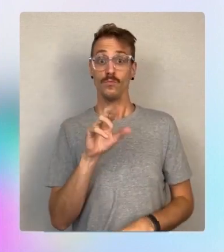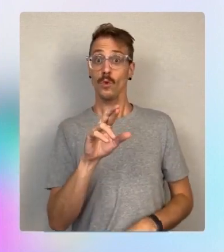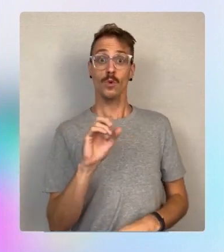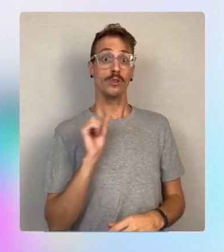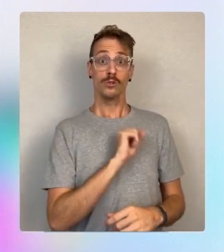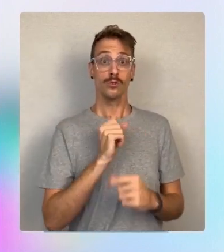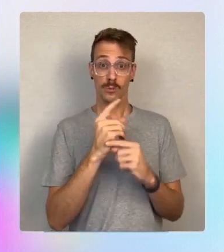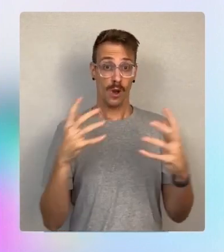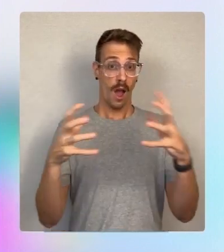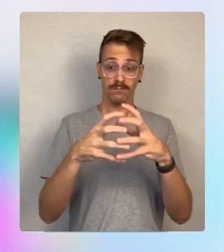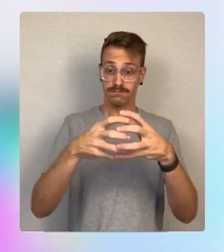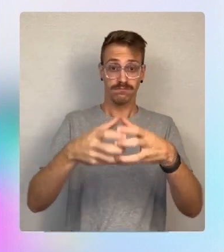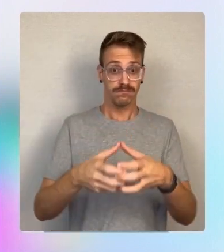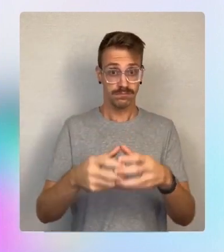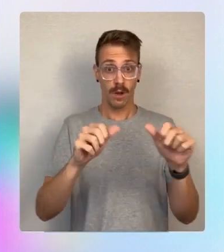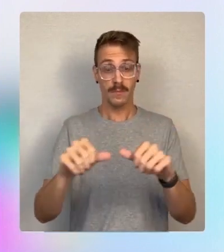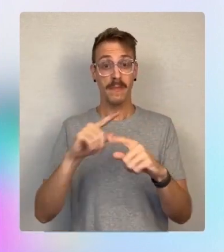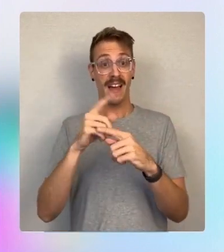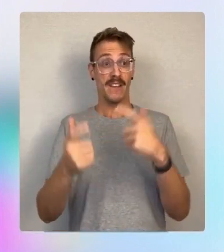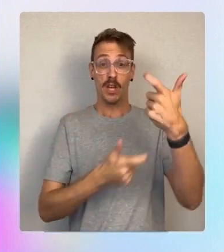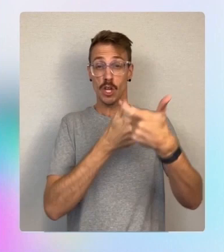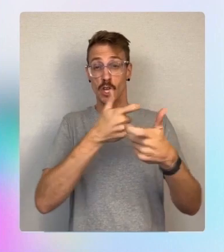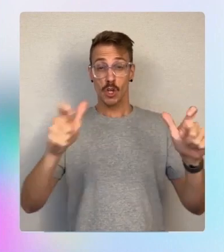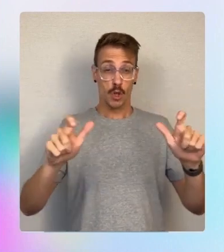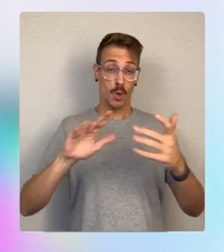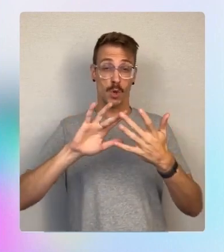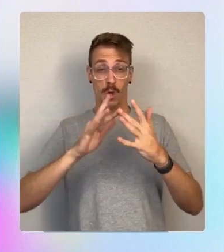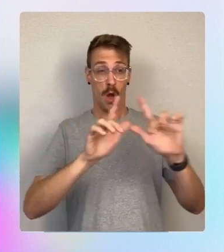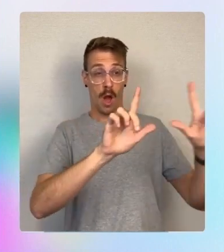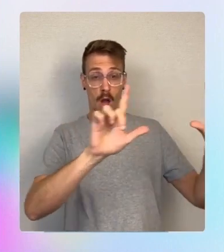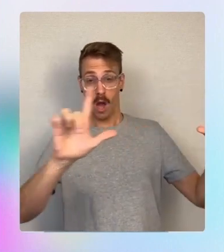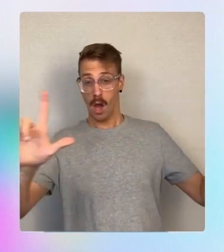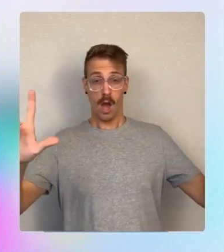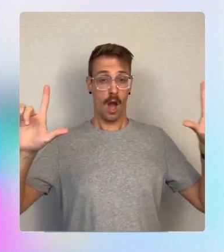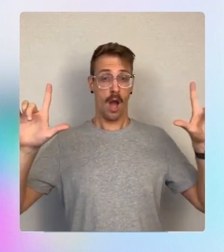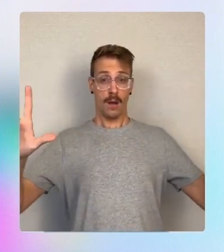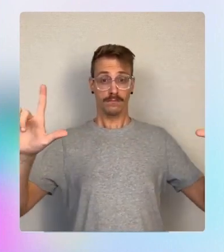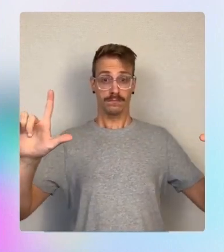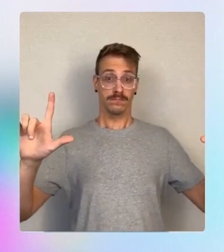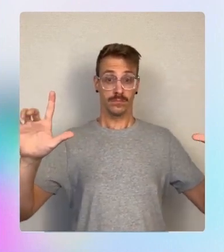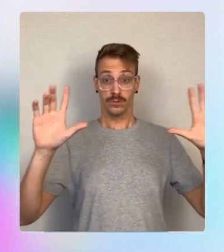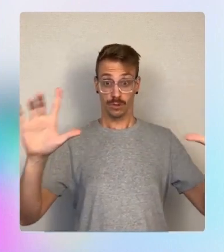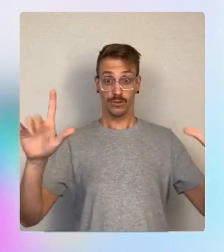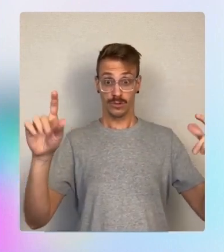by combining huge virtual monitors with physical tools like keyboards and mice,